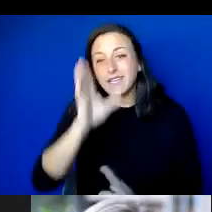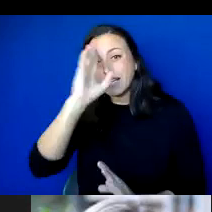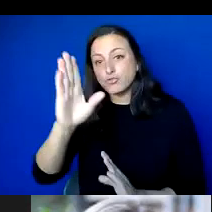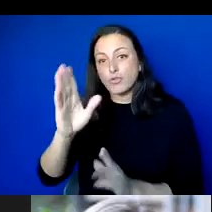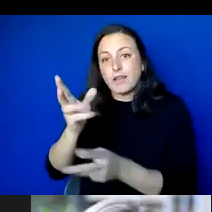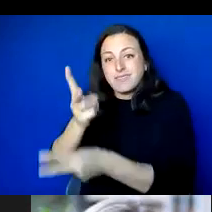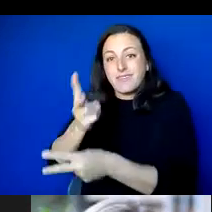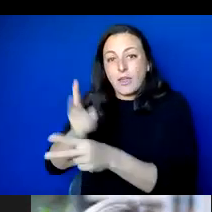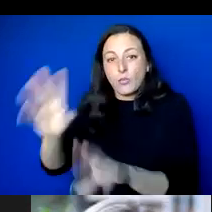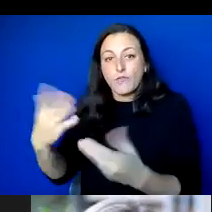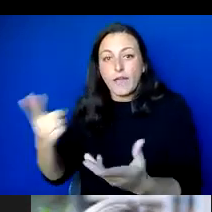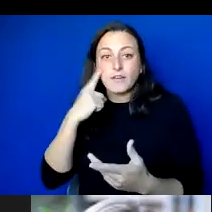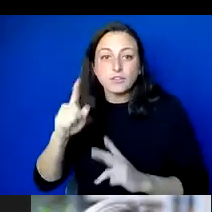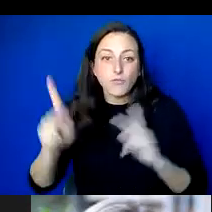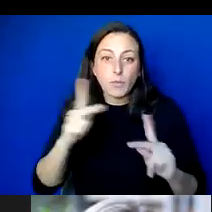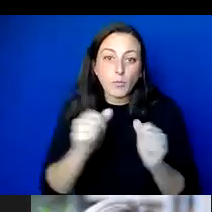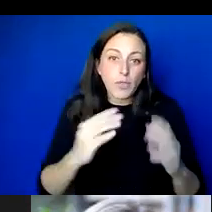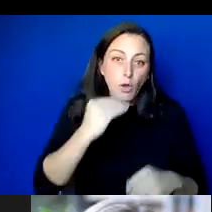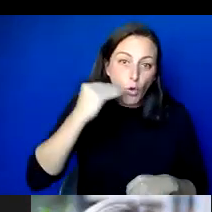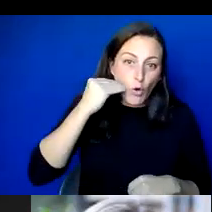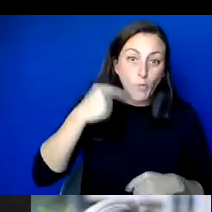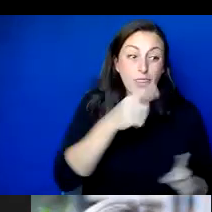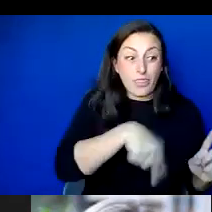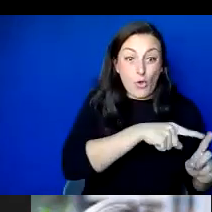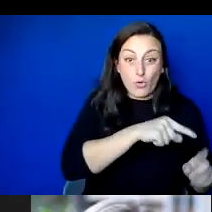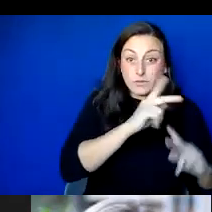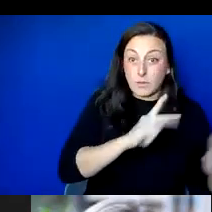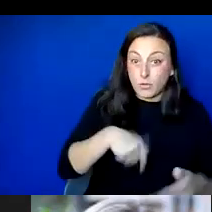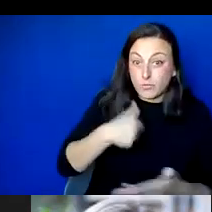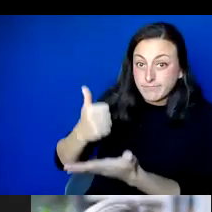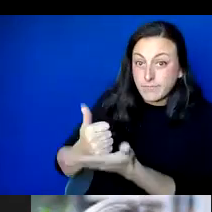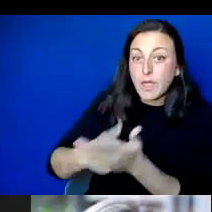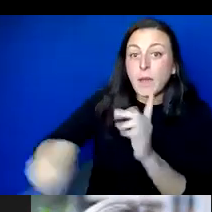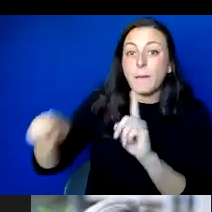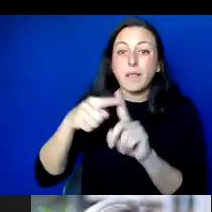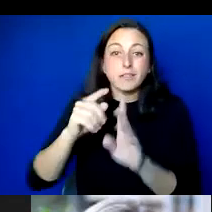experiencing homelessness, and essential frontline journalists. For Coloradans age 16